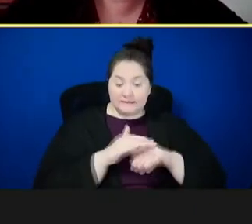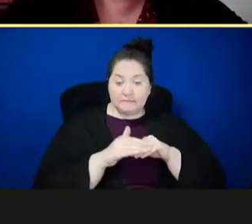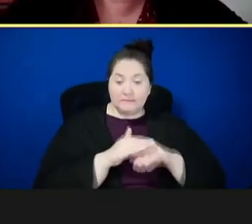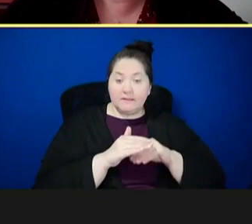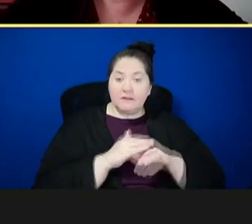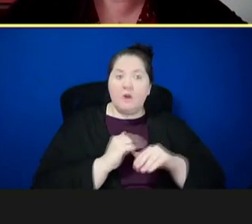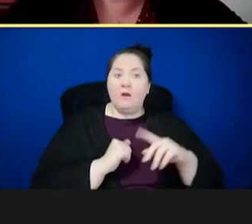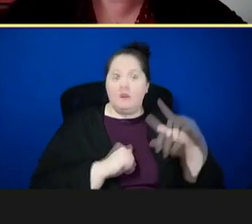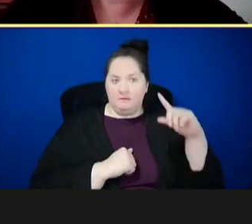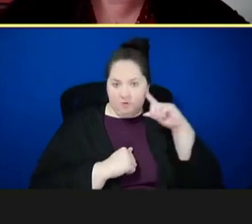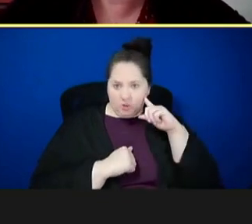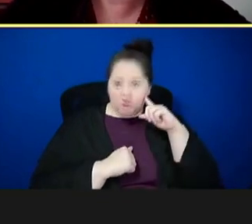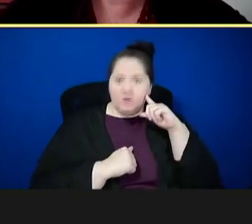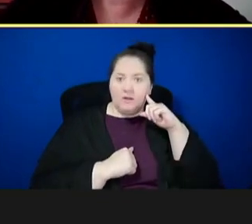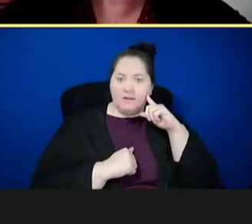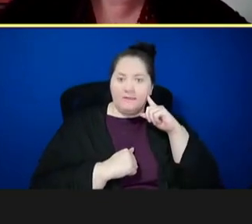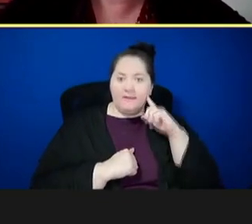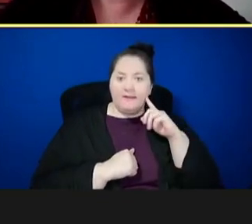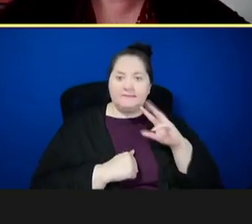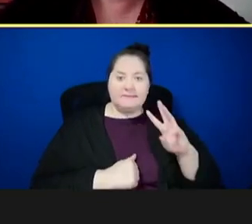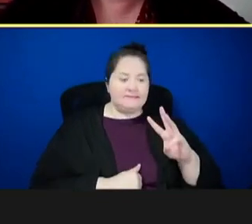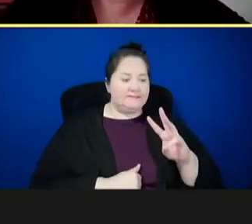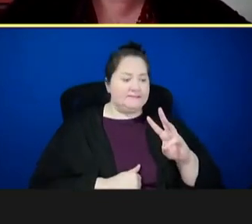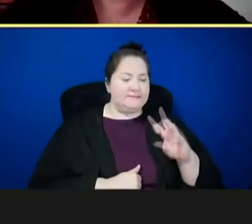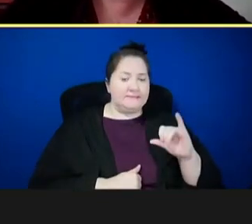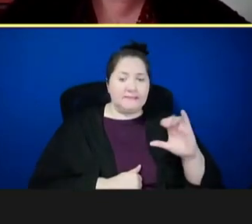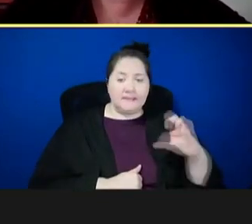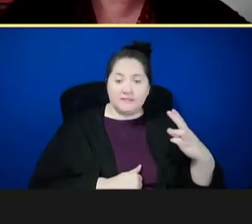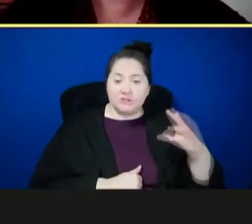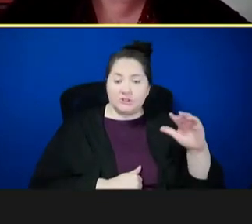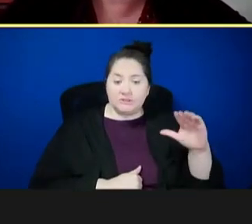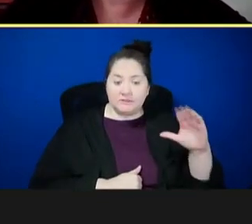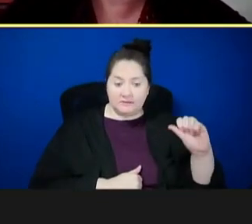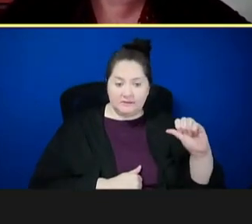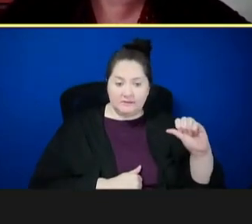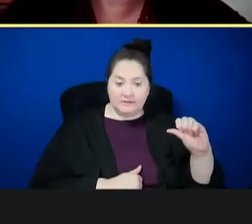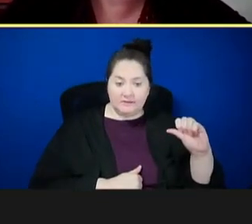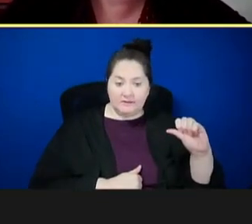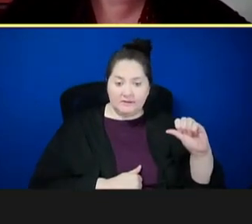described as a six-inch chasm. It seems like we should be able to make this happen very easily,